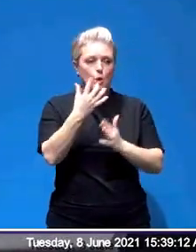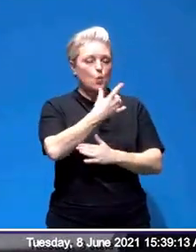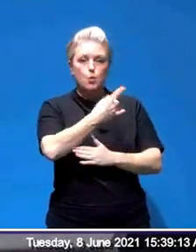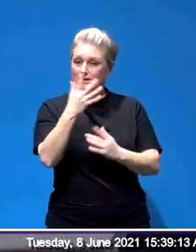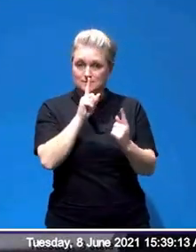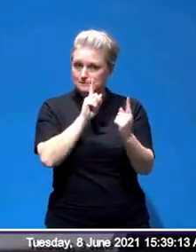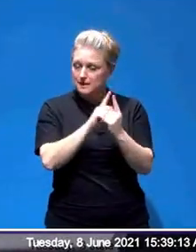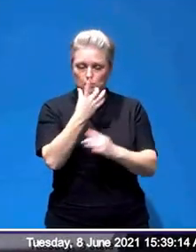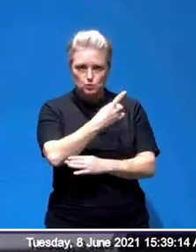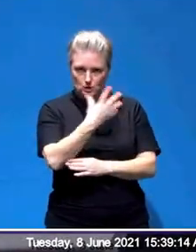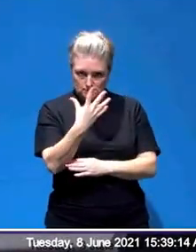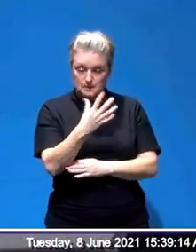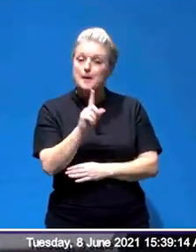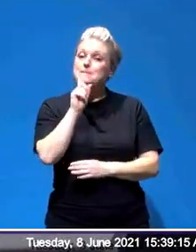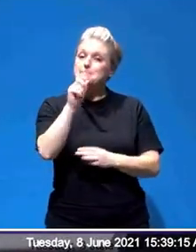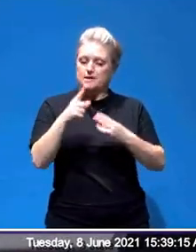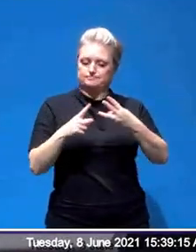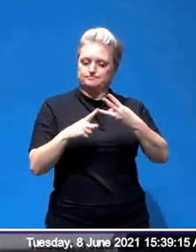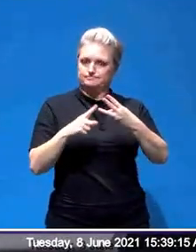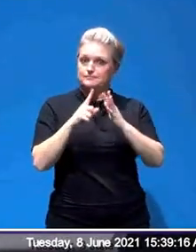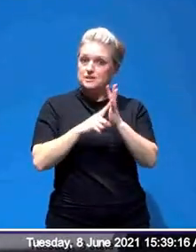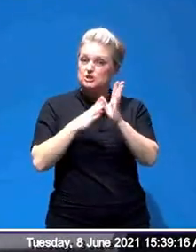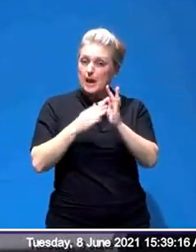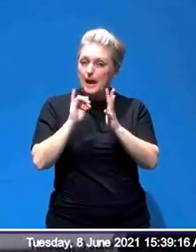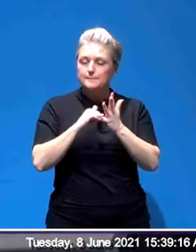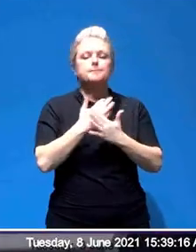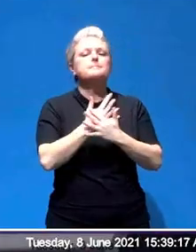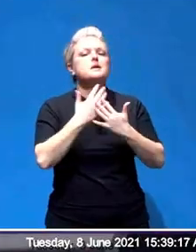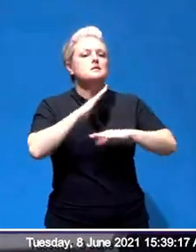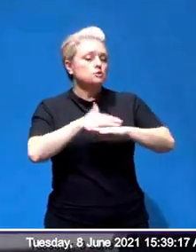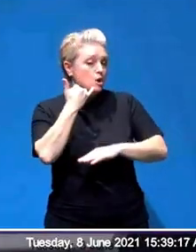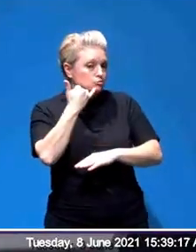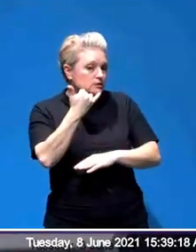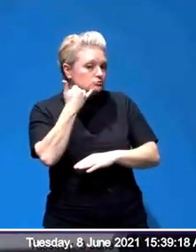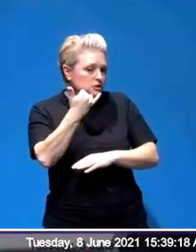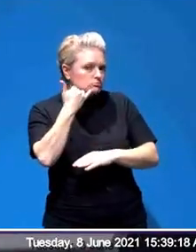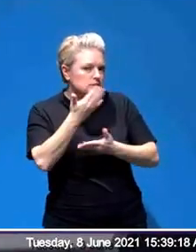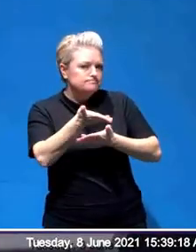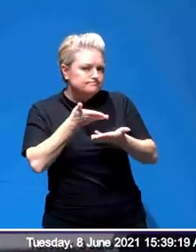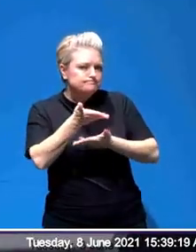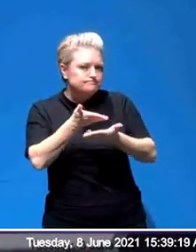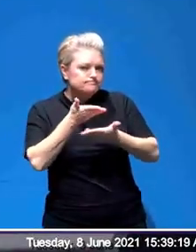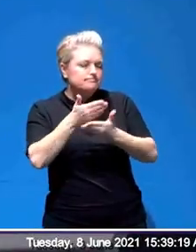a number of times on the phone, just over the years, about various matters.